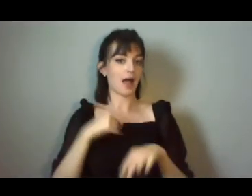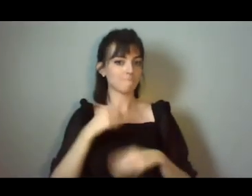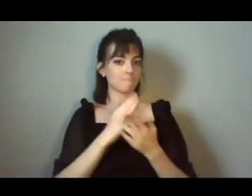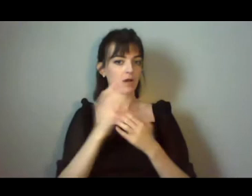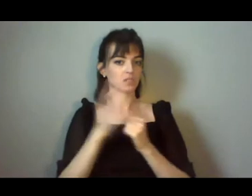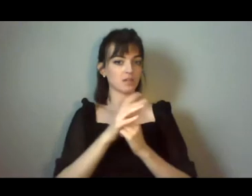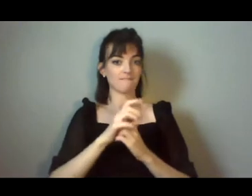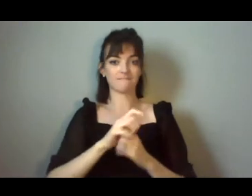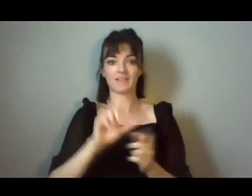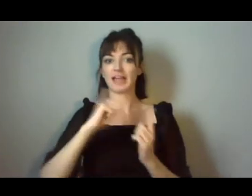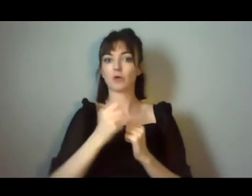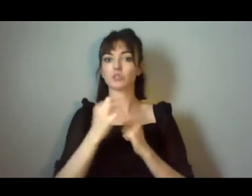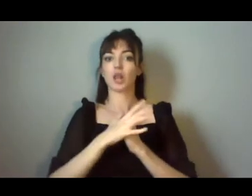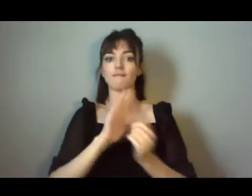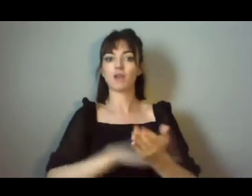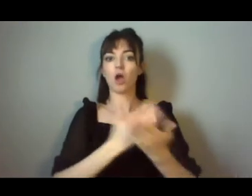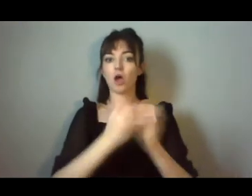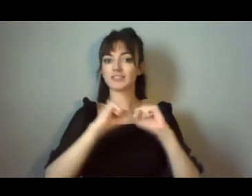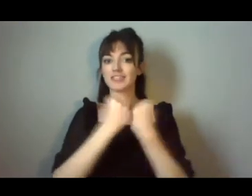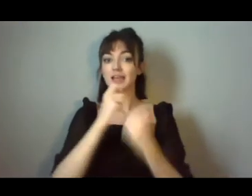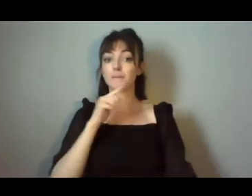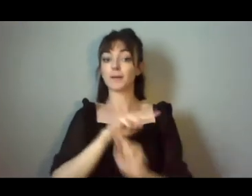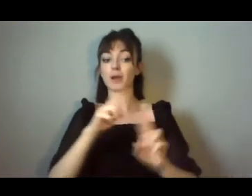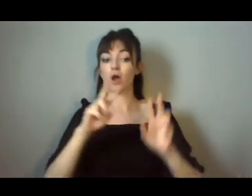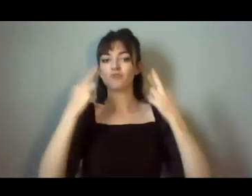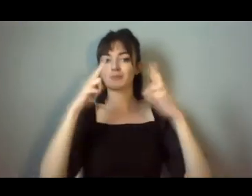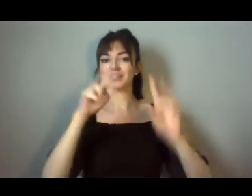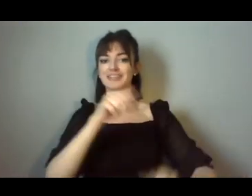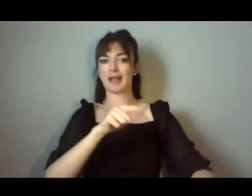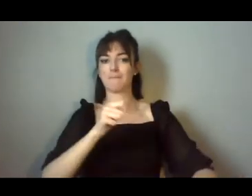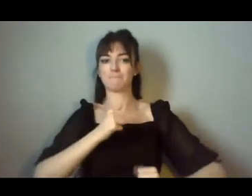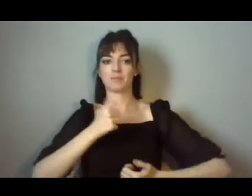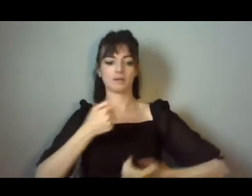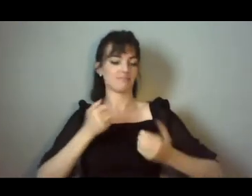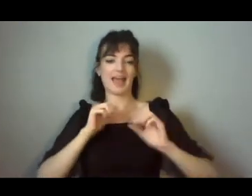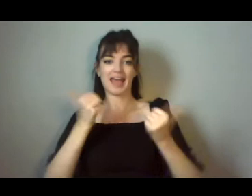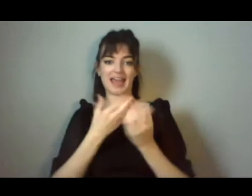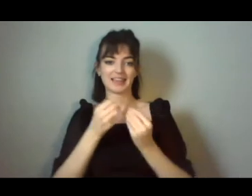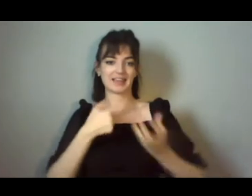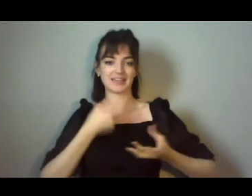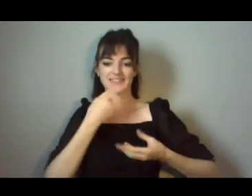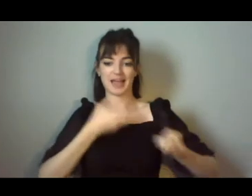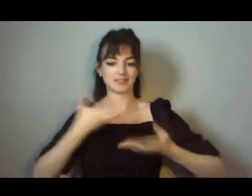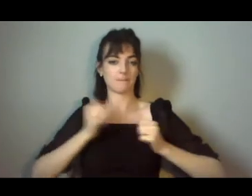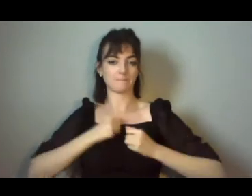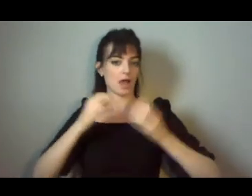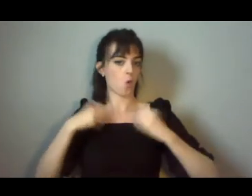Law Society here. So the views are my own. It was very interesting to hear what Alberto was saying